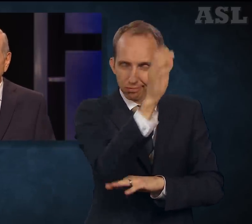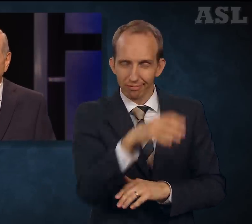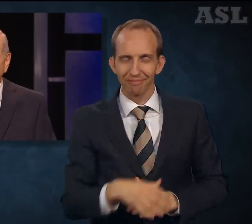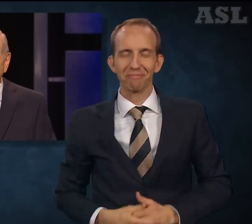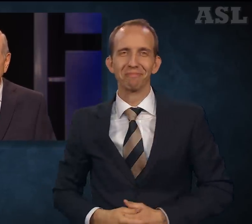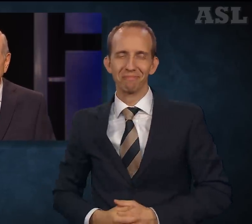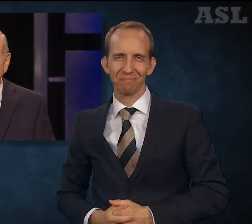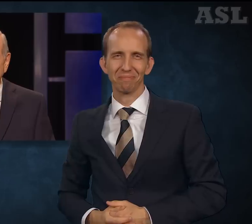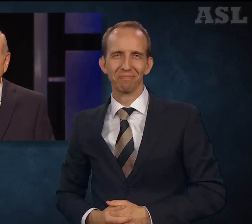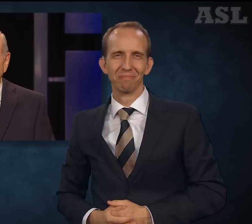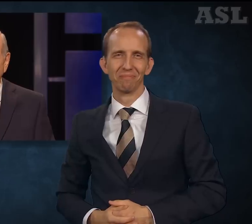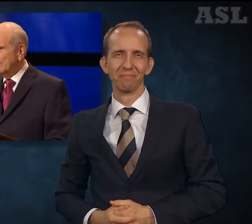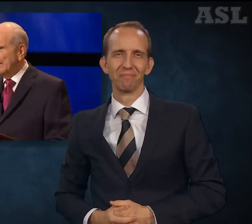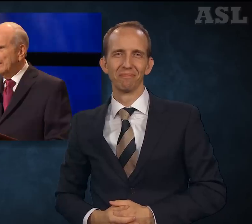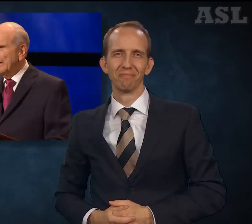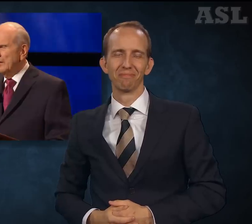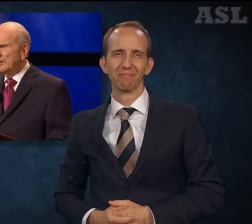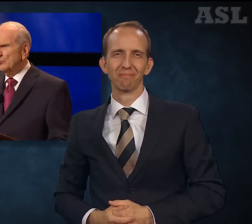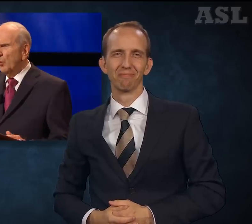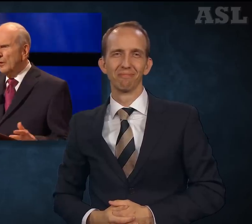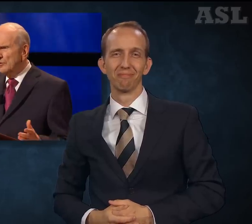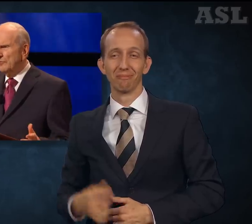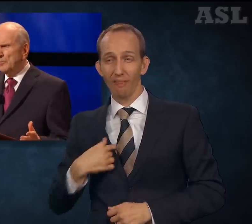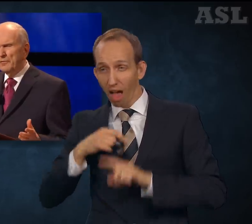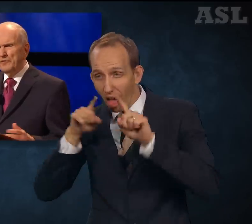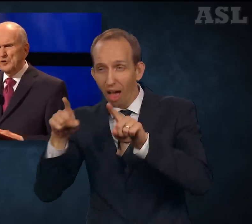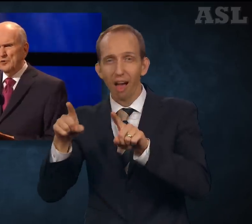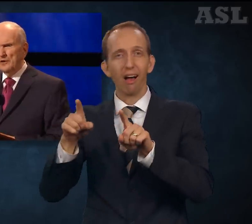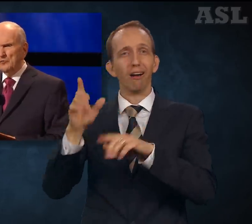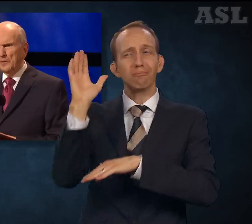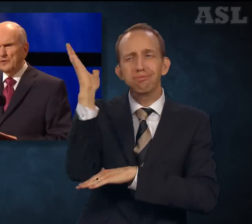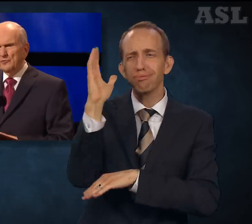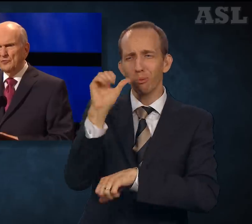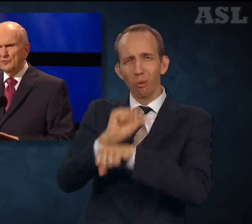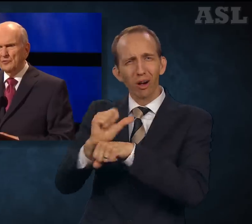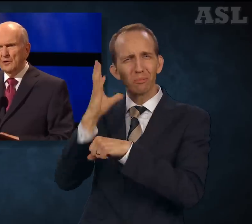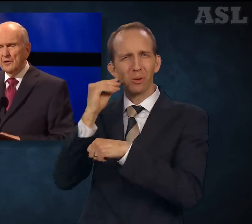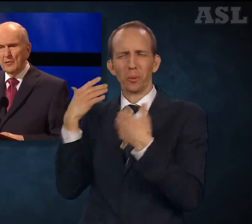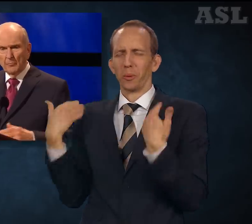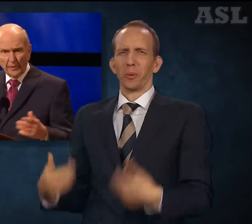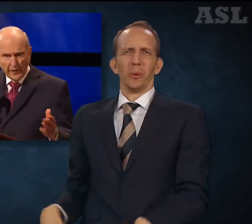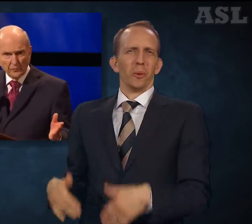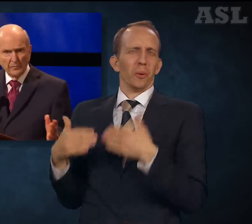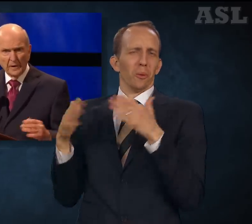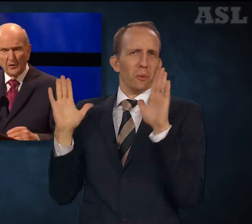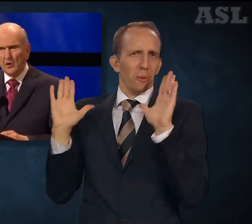TWO MORE UNIVERSITIES IN